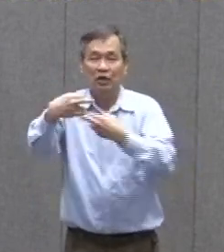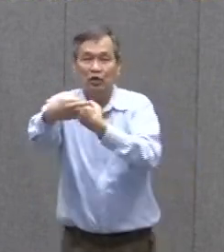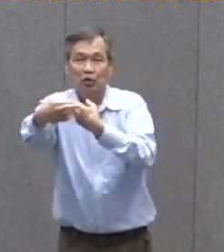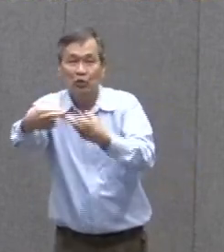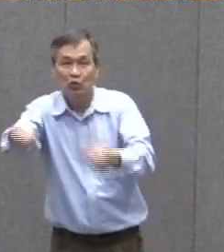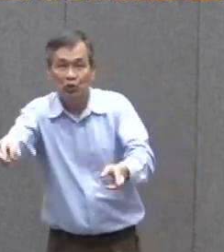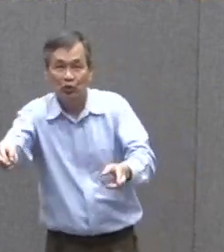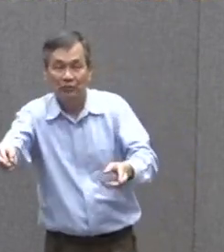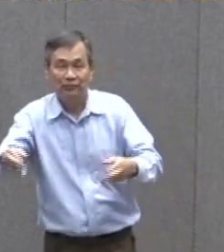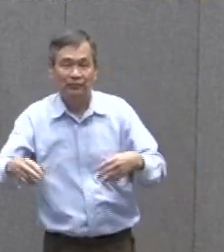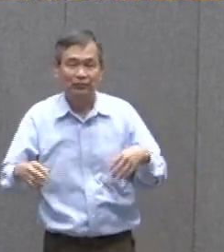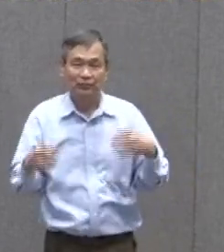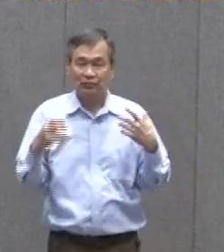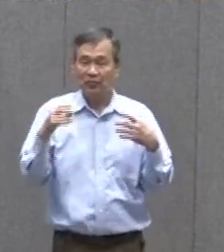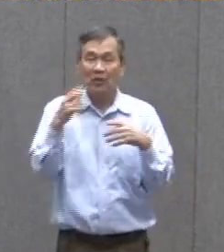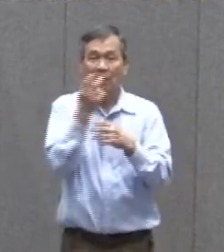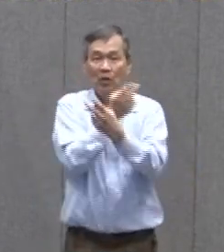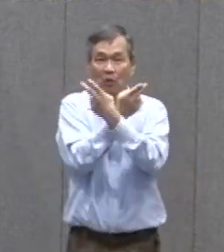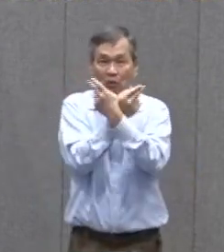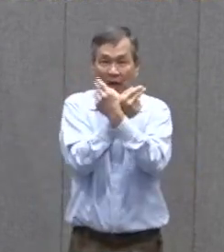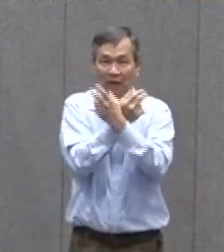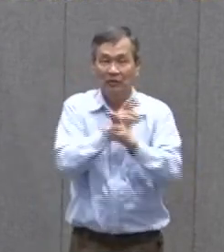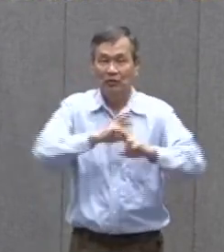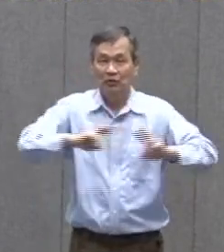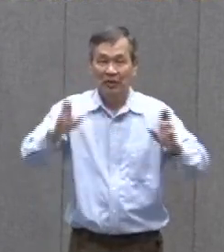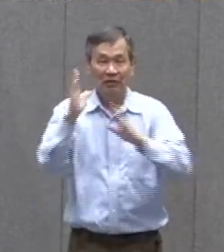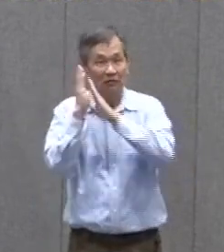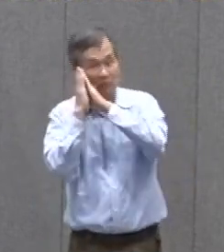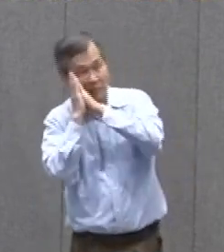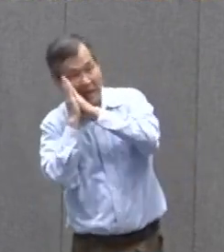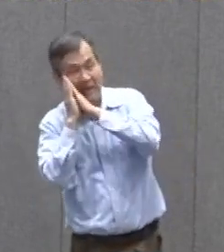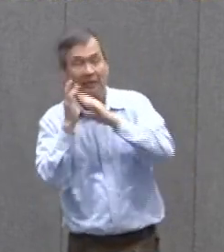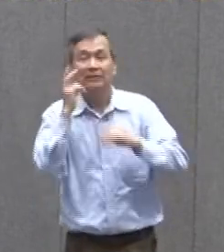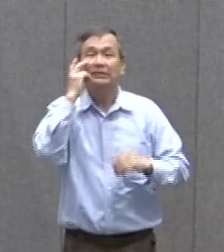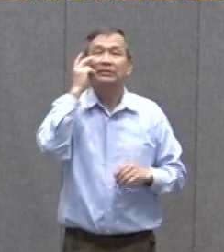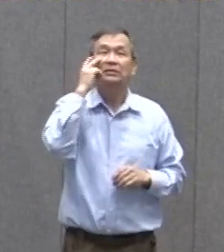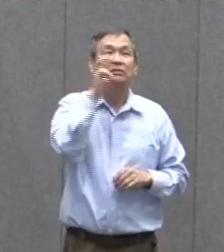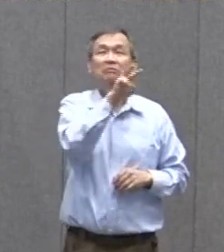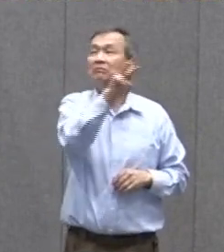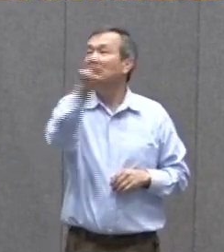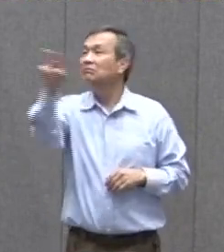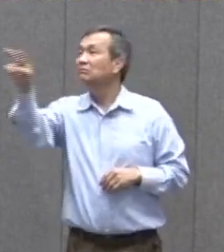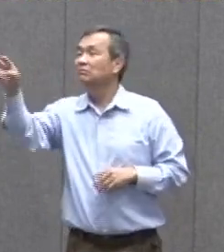that a rabbit sees when he's going to bed. What are some of the things you can see